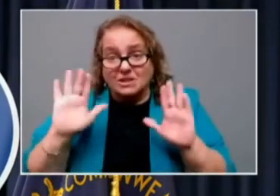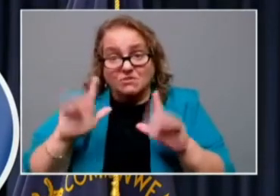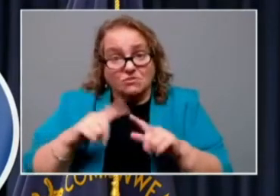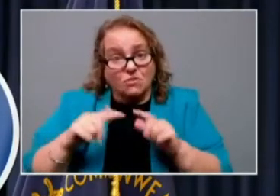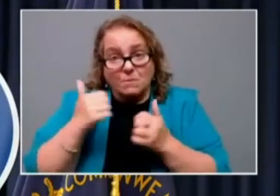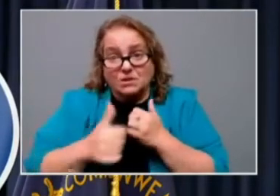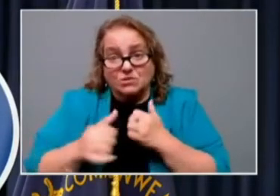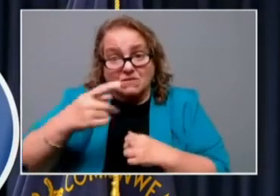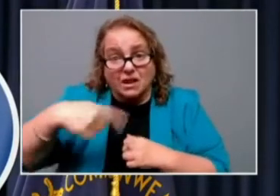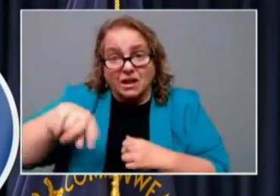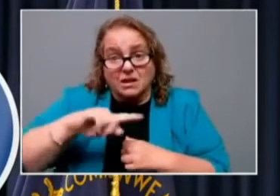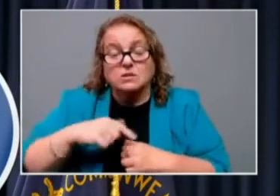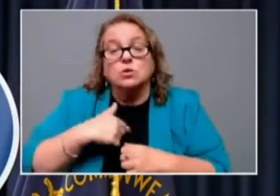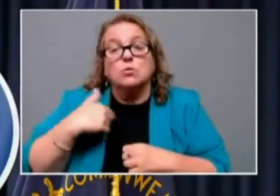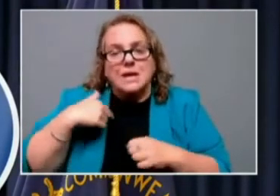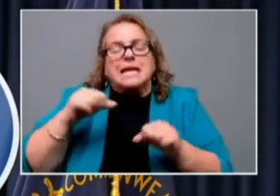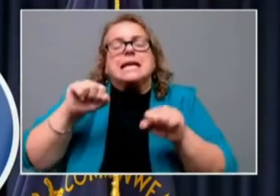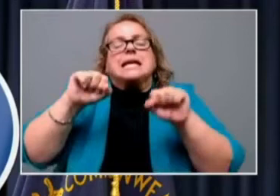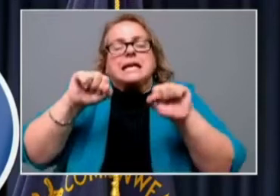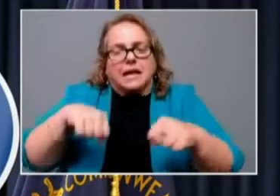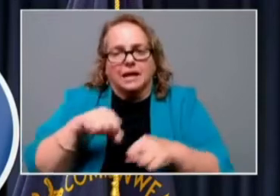can do this and we have to,